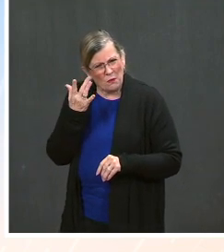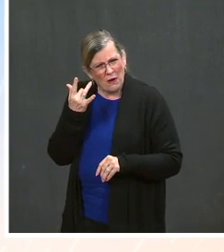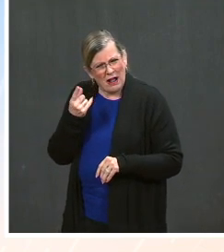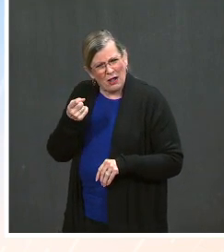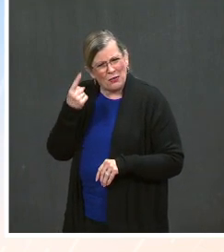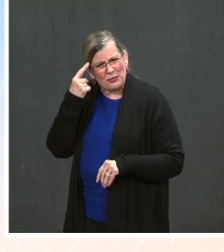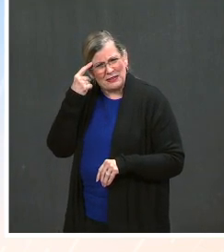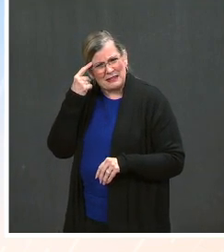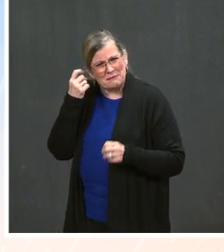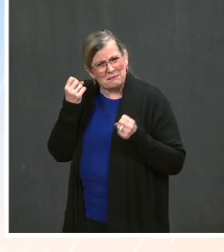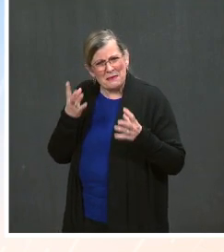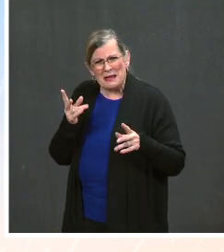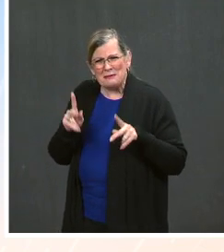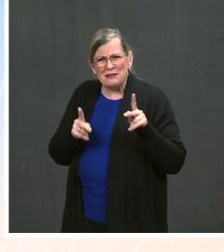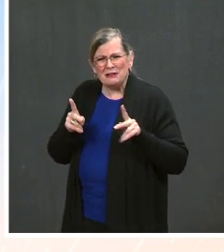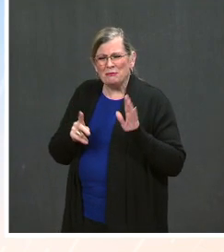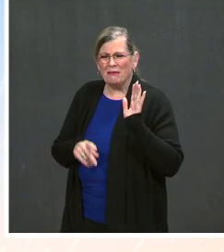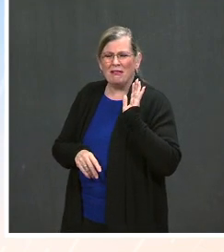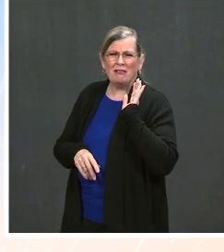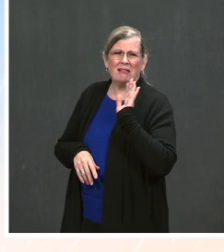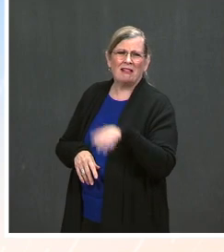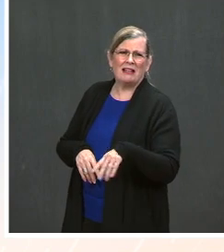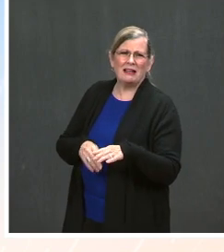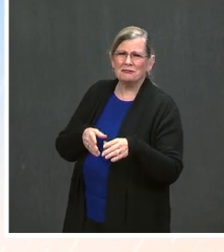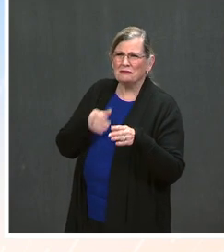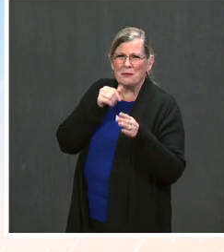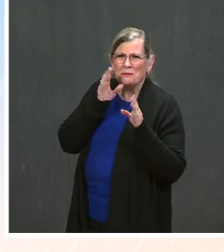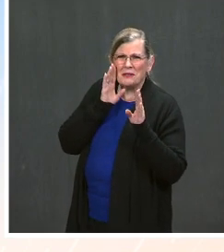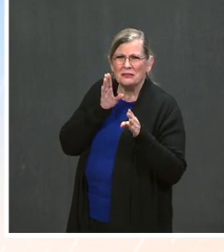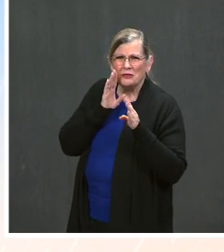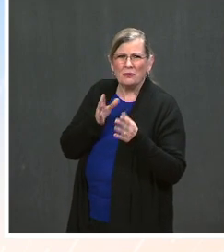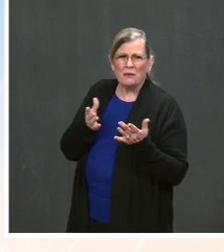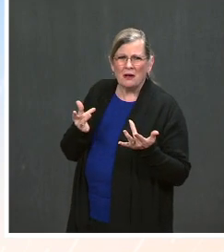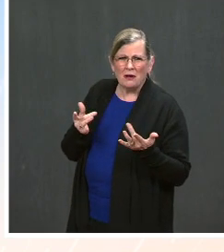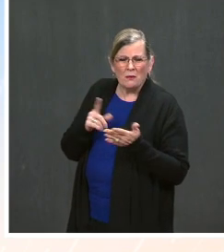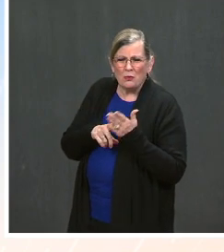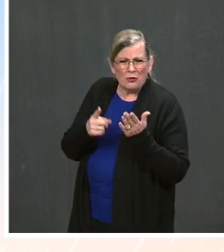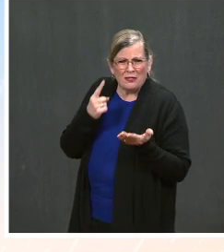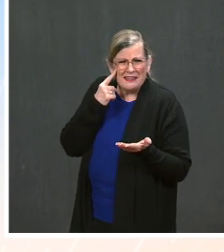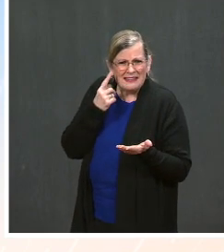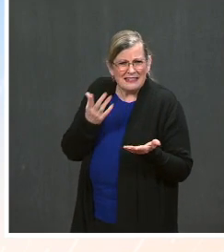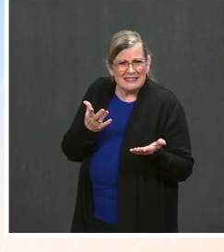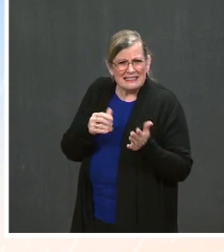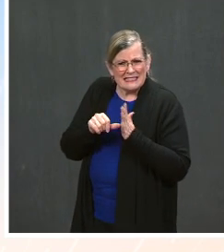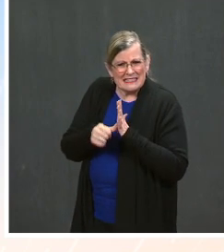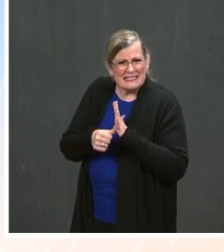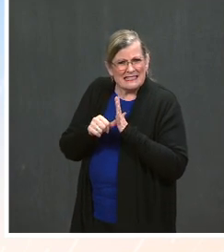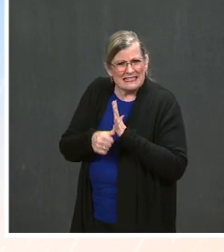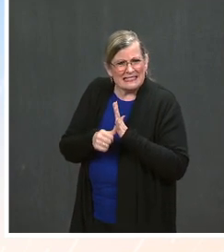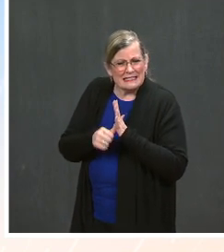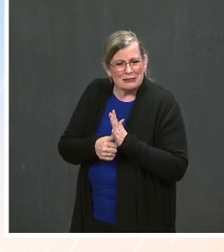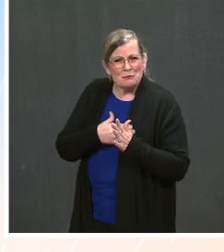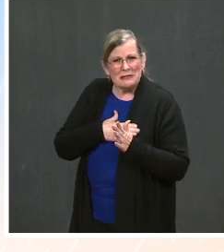for some people? What -- why does he have to keep saying it again and again and again? Ms. Psaki: Well, we have always anticipated